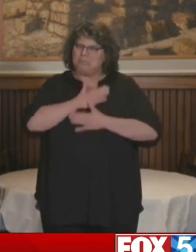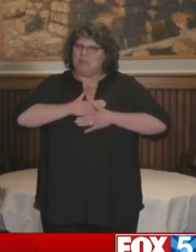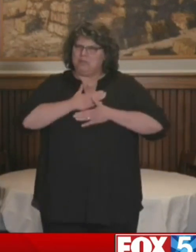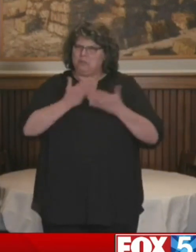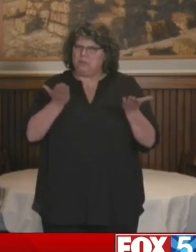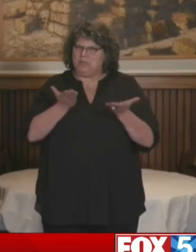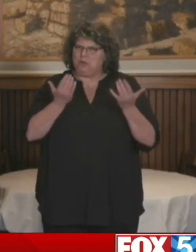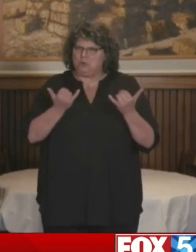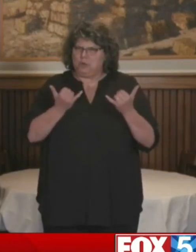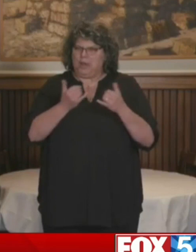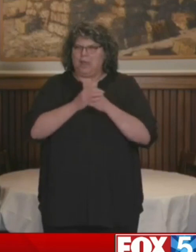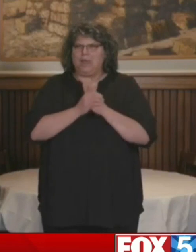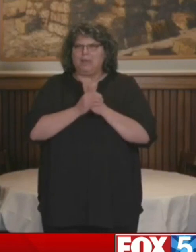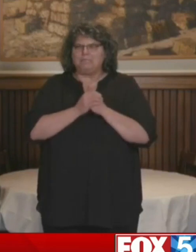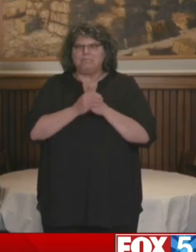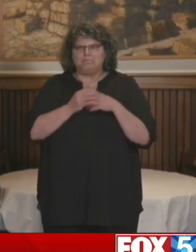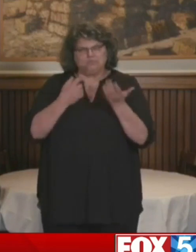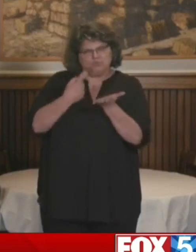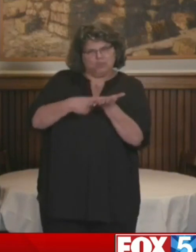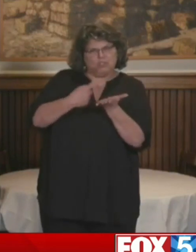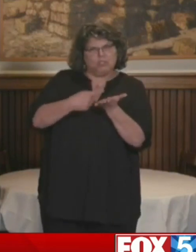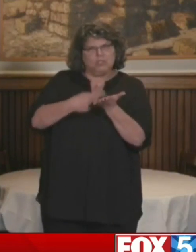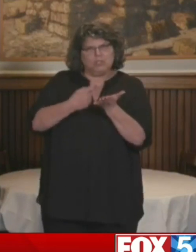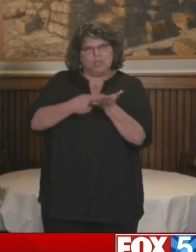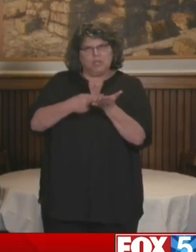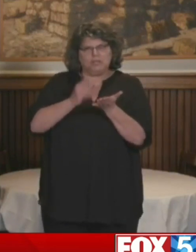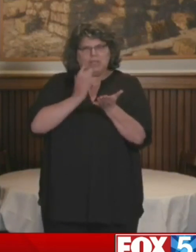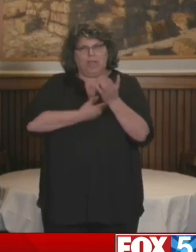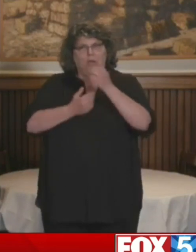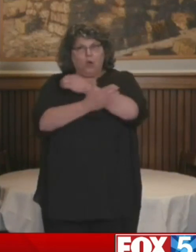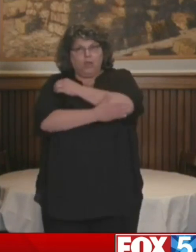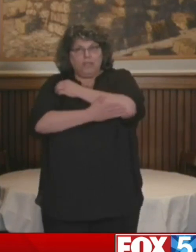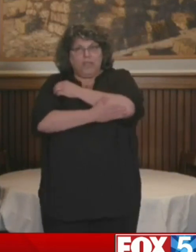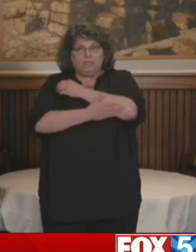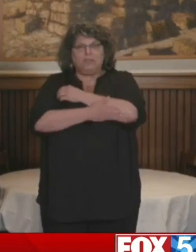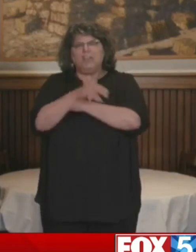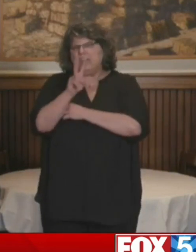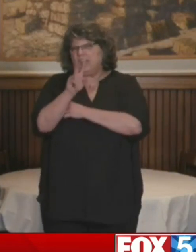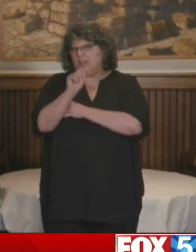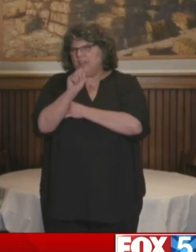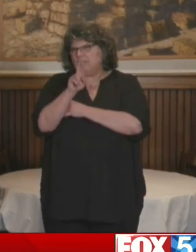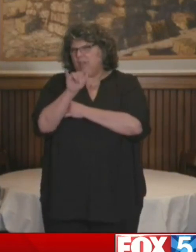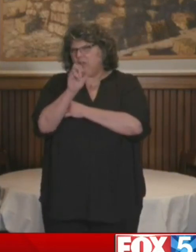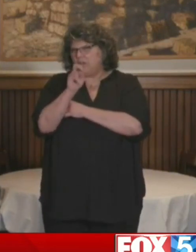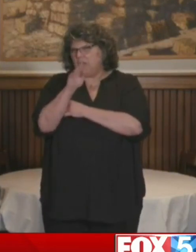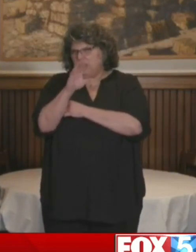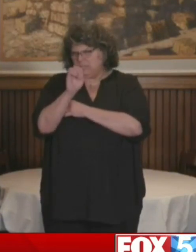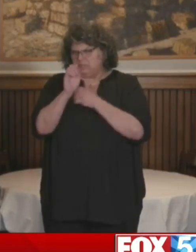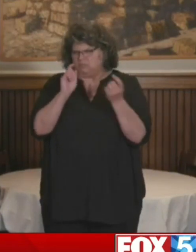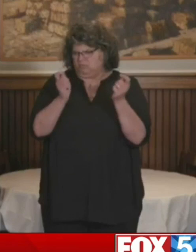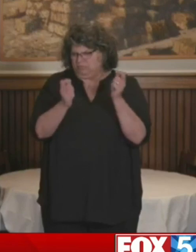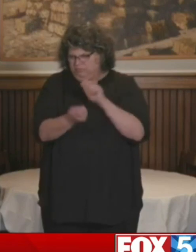INTO THIS NEXT STAGE. THANK YOU GOVERNOR. IT'S A PLEASURE